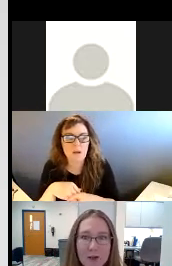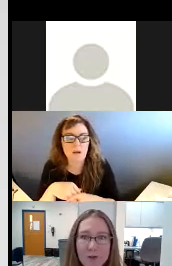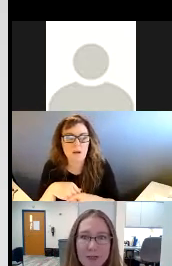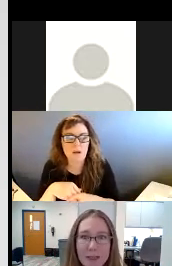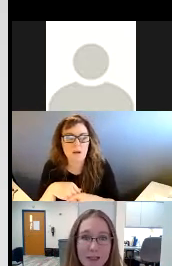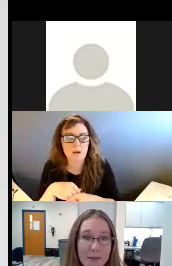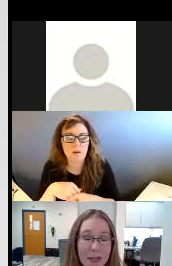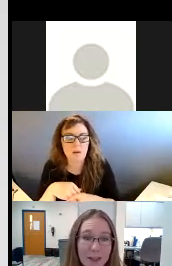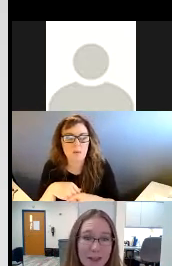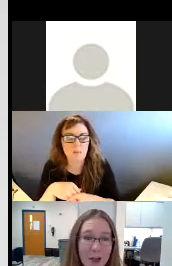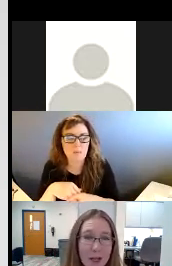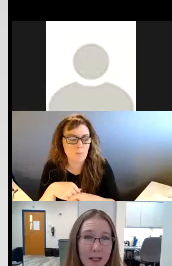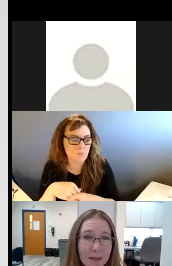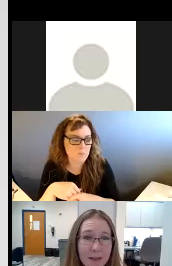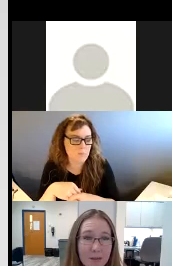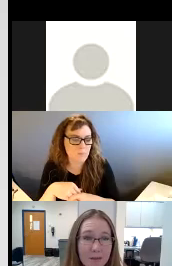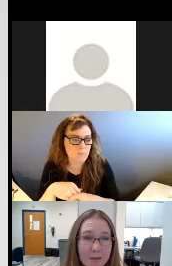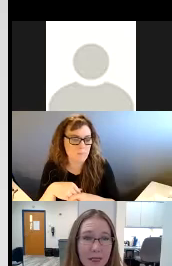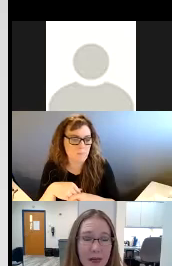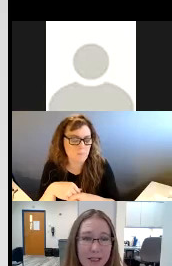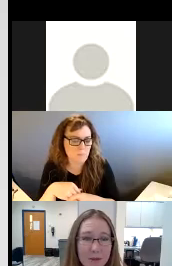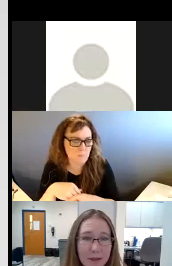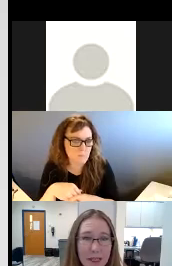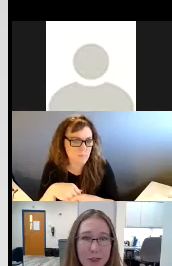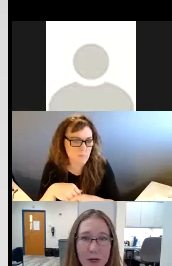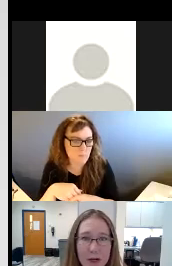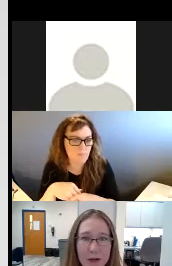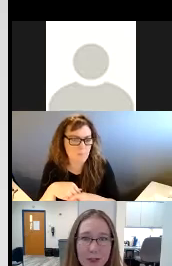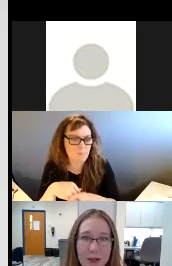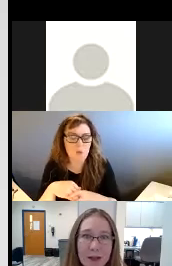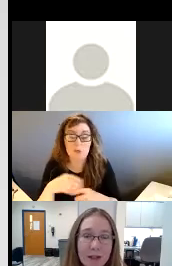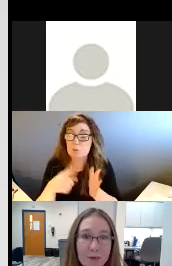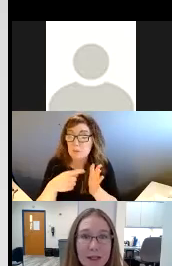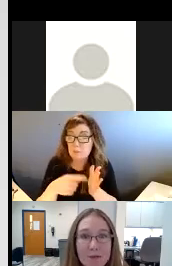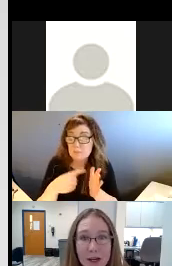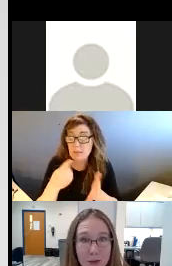USE THIS METHOD TO HELP KIND OF MINIMIZE SOME OF THE LANGUAGE BARRIERS BECAUSE WE CAN INVITE AN